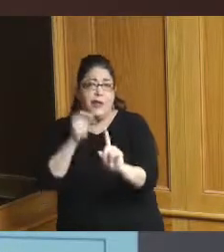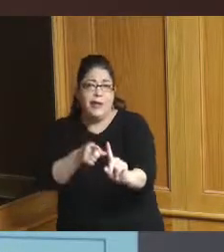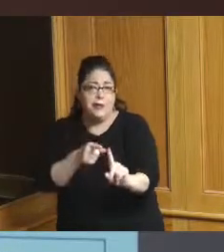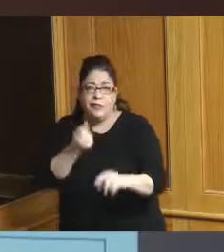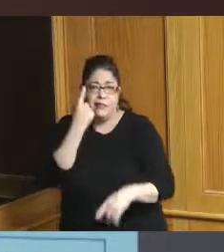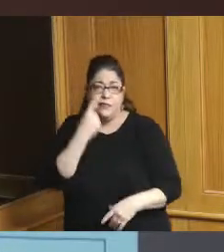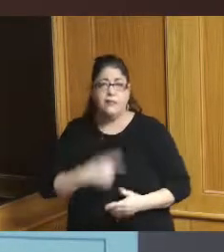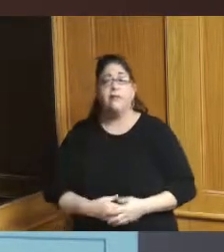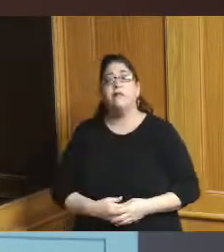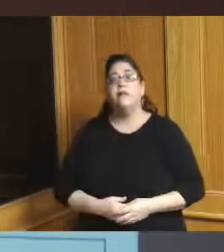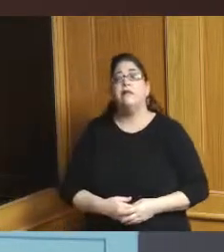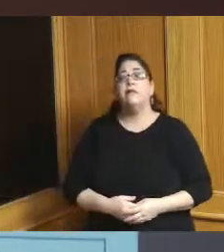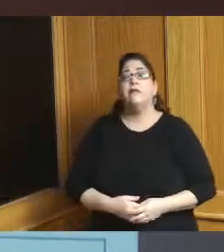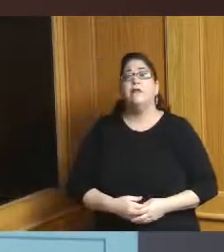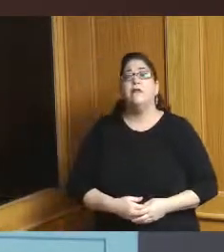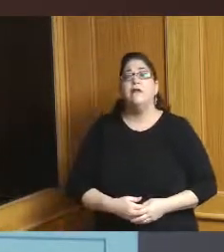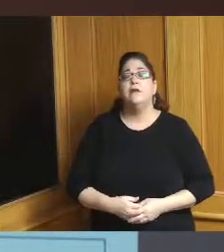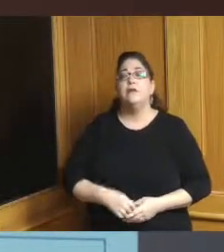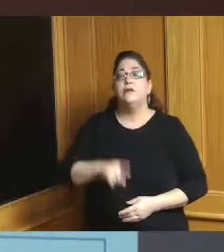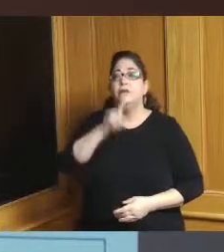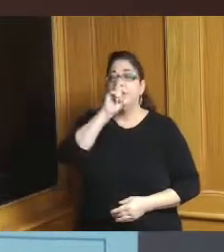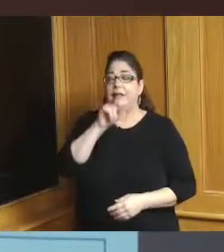is it's not compelling enough obviously